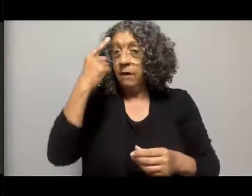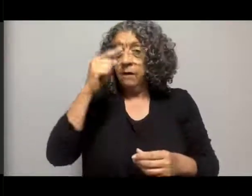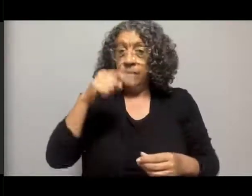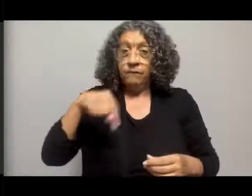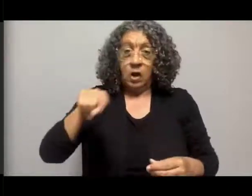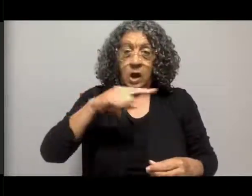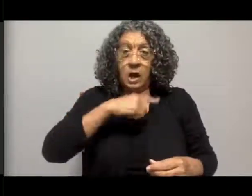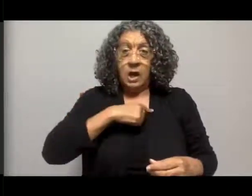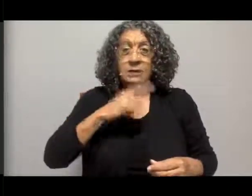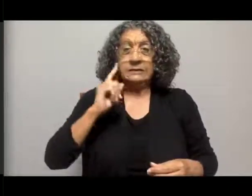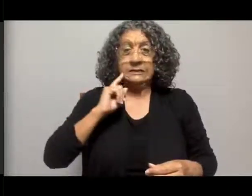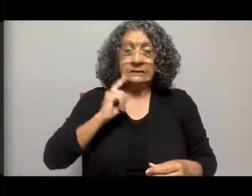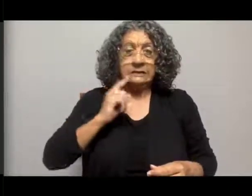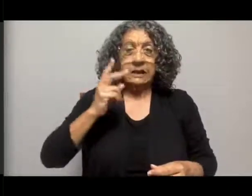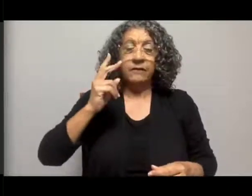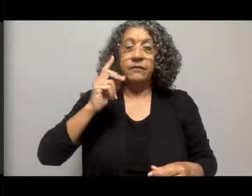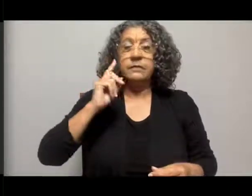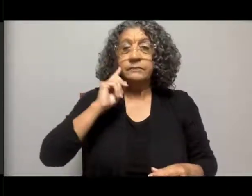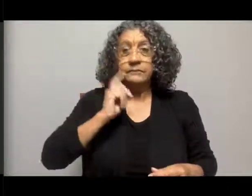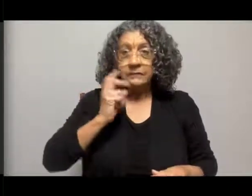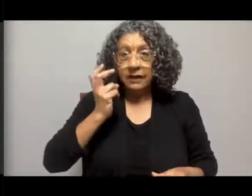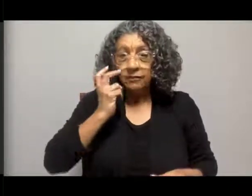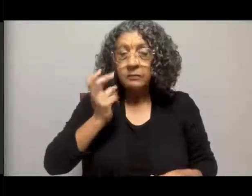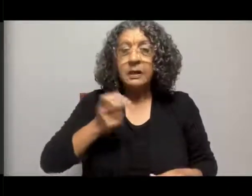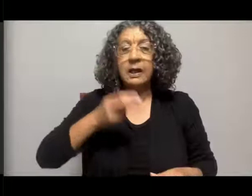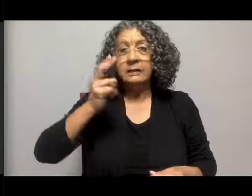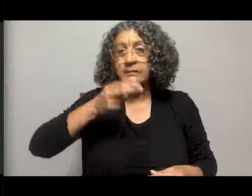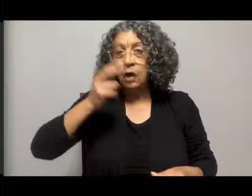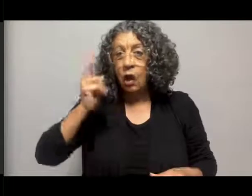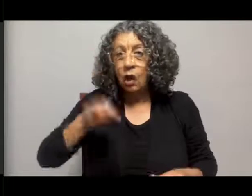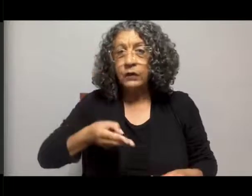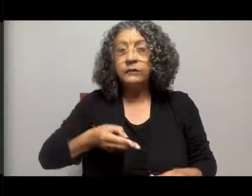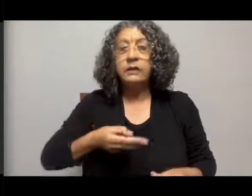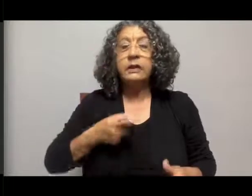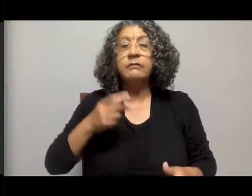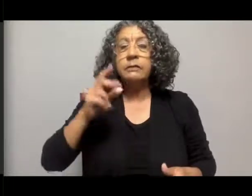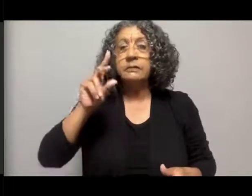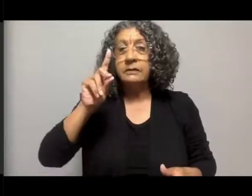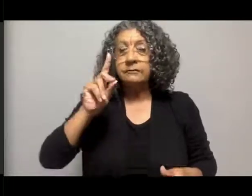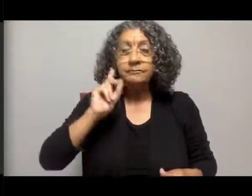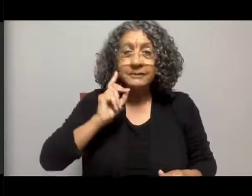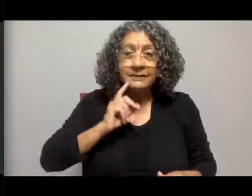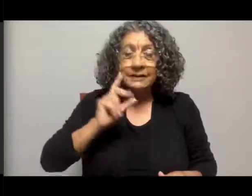resume. So if you apply to a federal job for us deaf, hard of hearing, deafblind